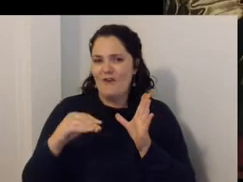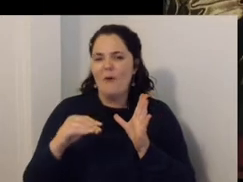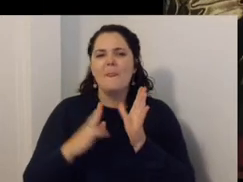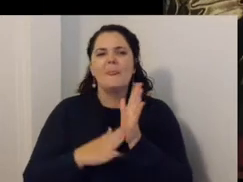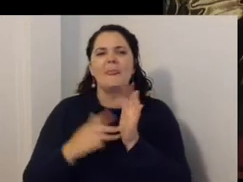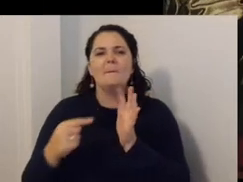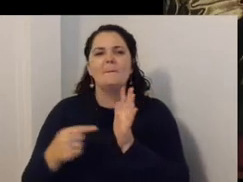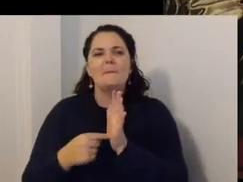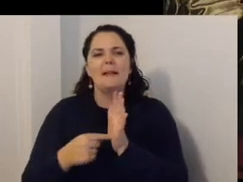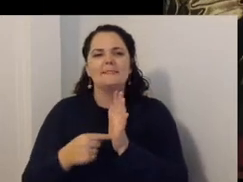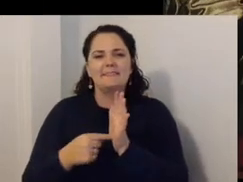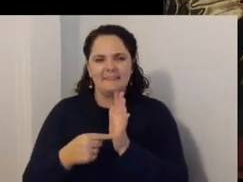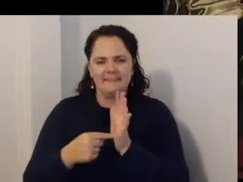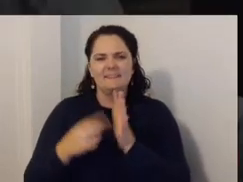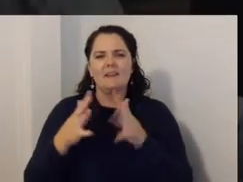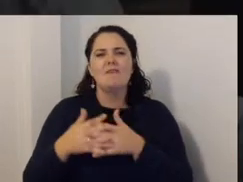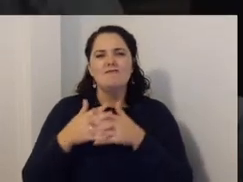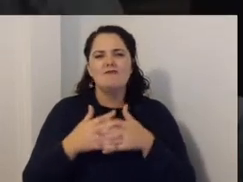alright now if we could switch it over to my desktop